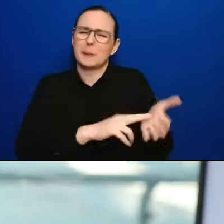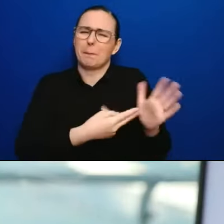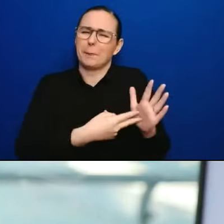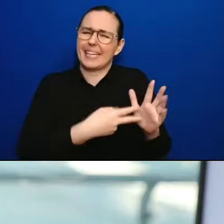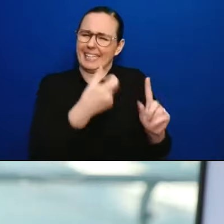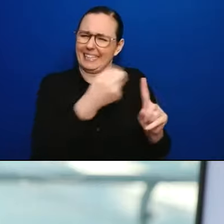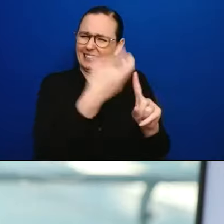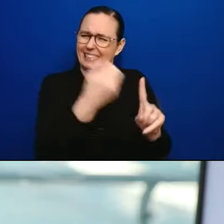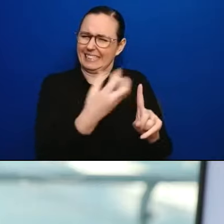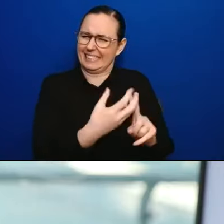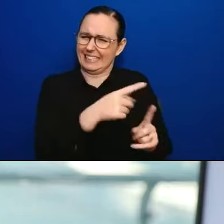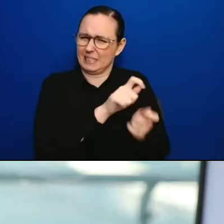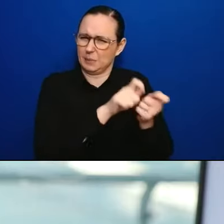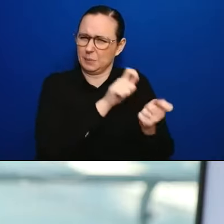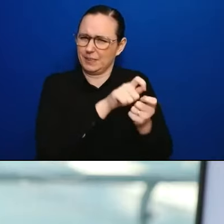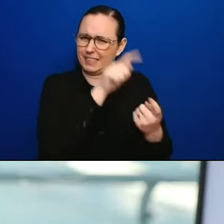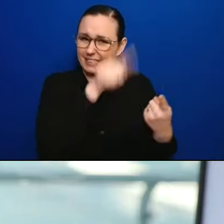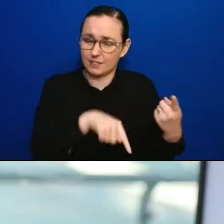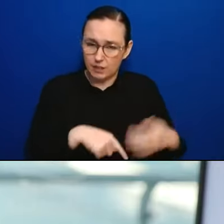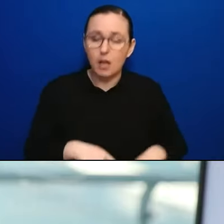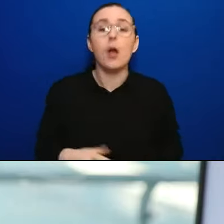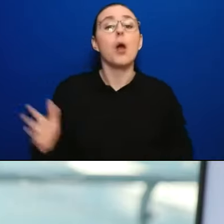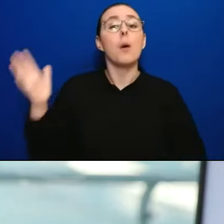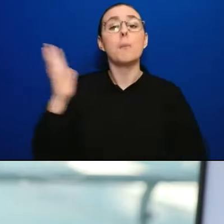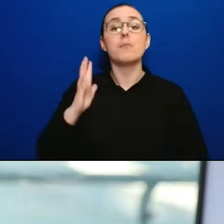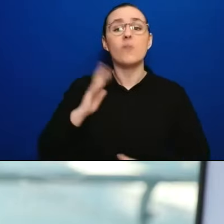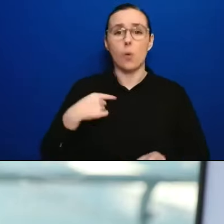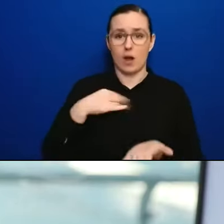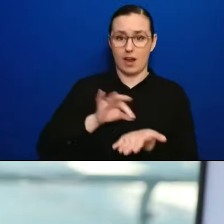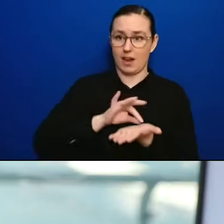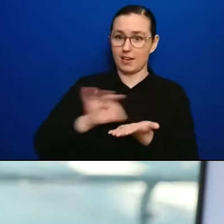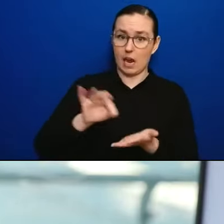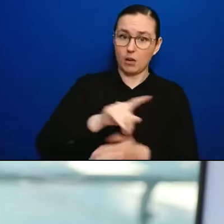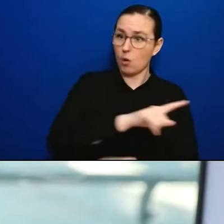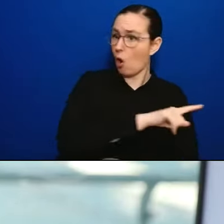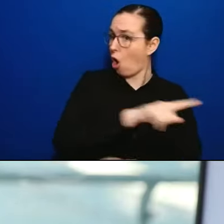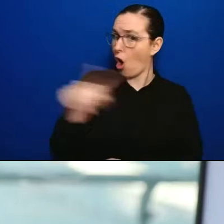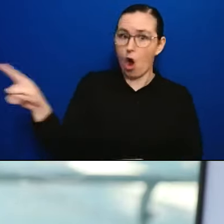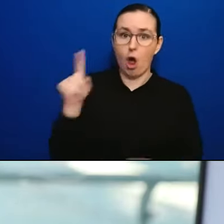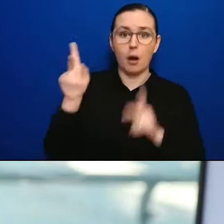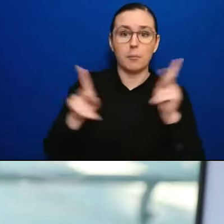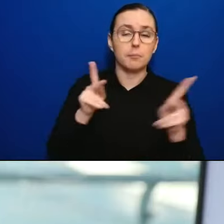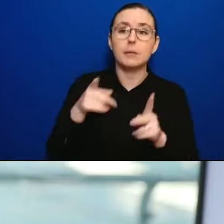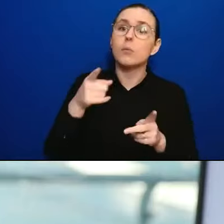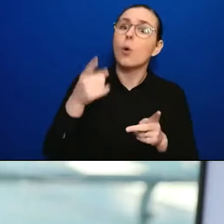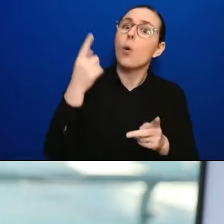When we presented the updating reporting, we talked about the